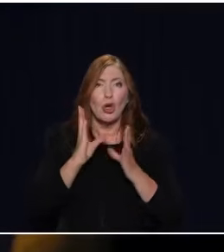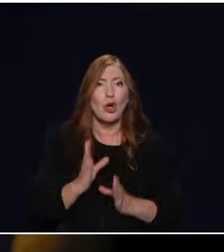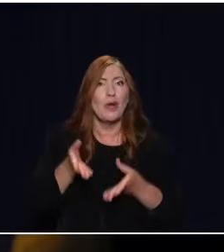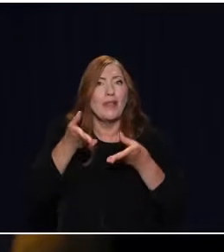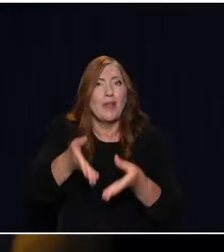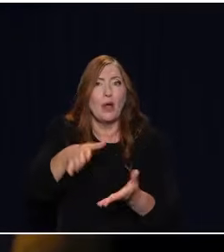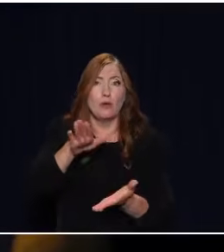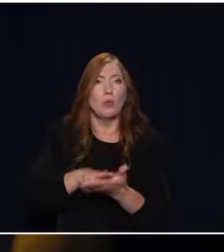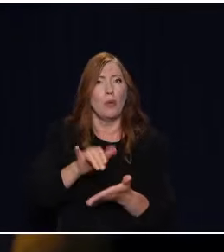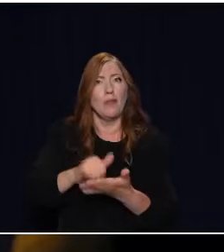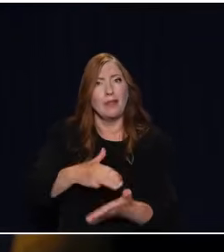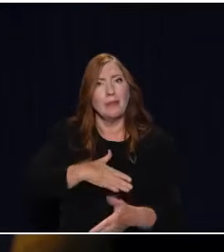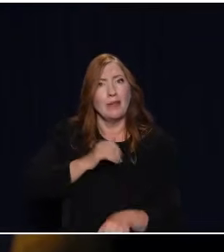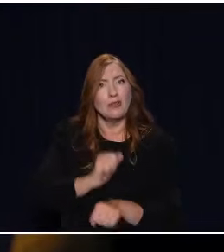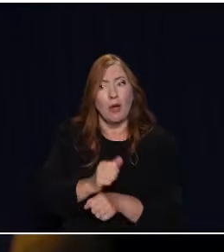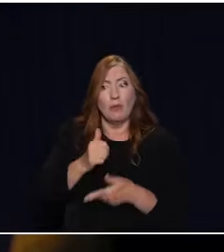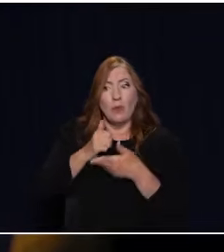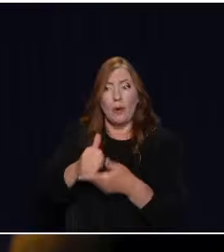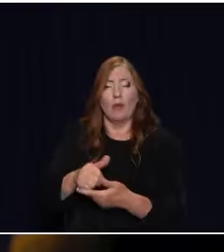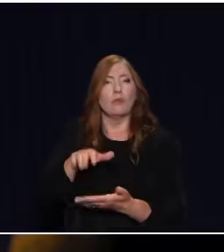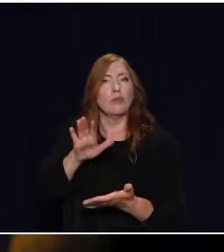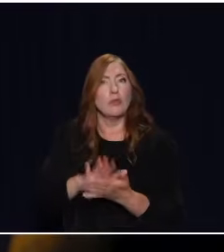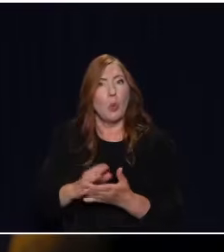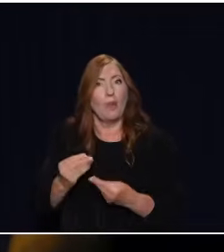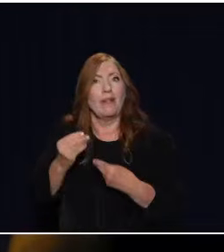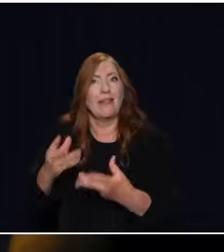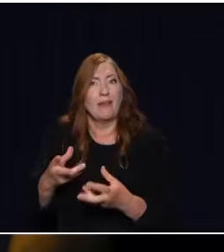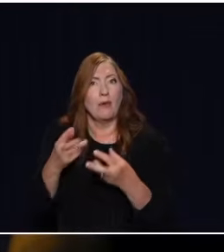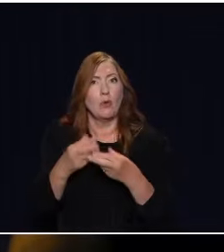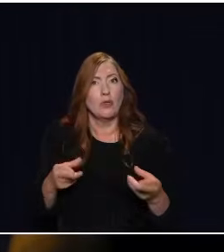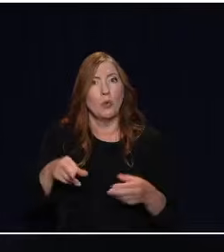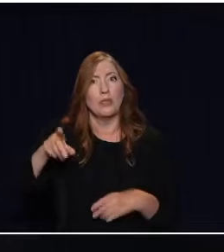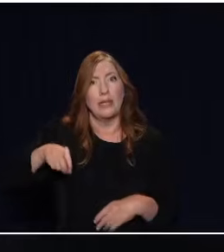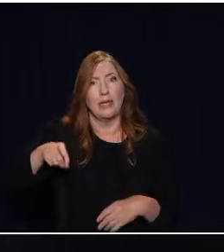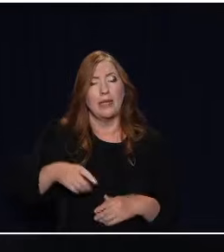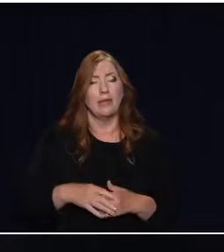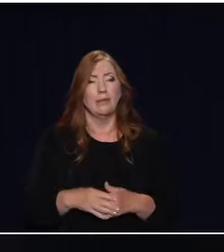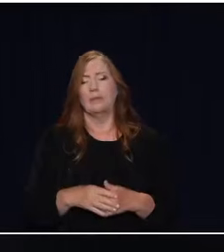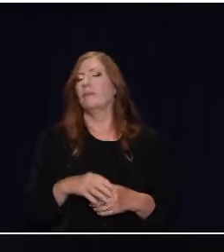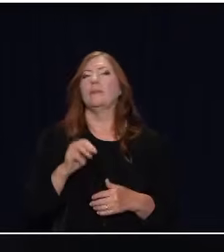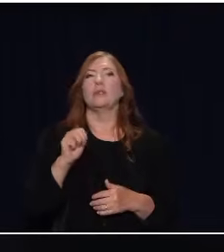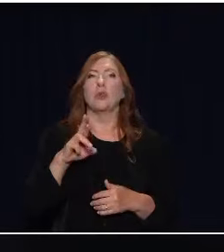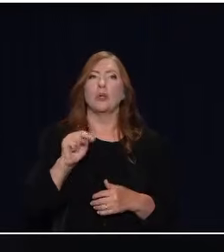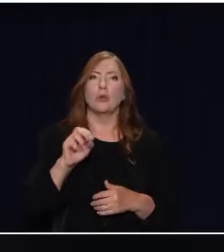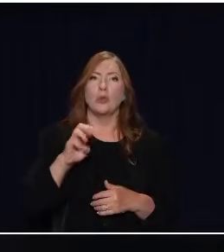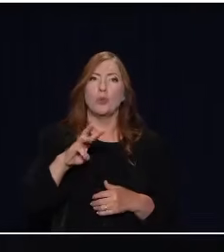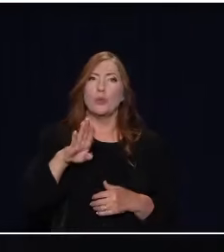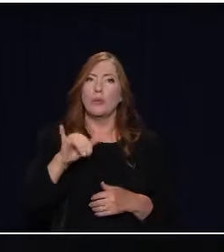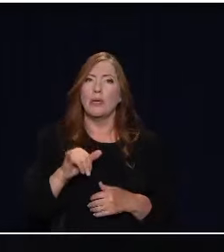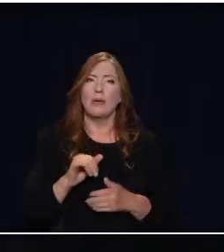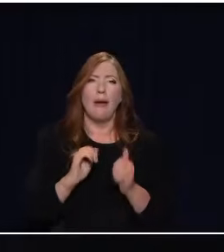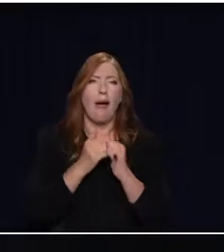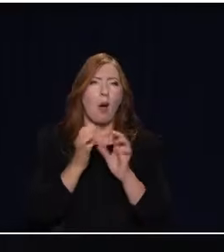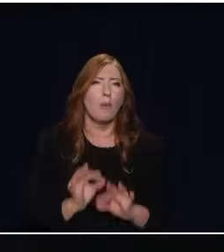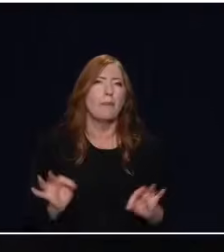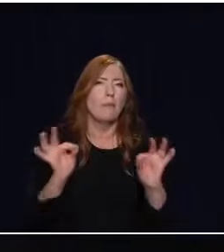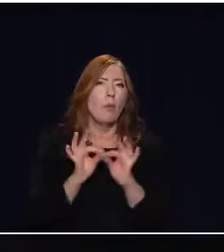IF THAT MEANS HAVING A COUNSELOR AND SOCIAL WORKER IN THAT SCHOOL, THAT IS WHAT MY JOB WOULD BE, HELP THAT SCHOOL GET